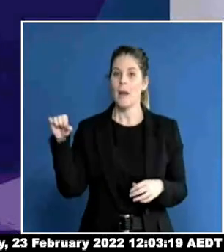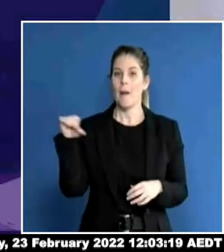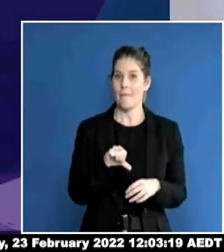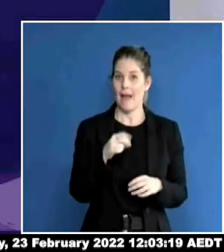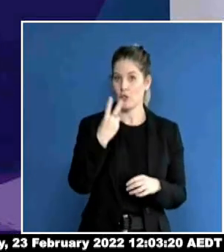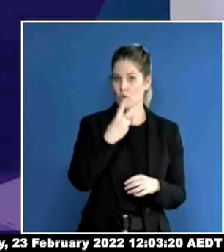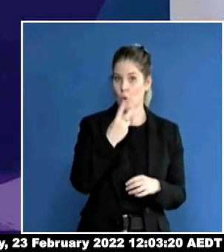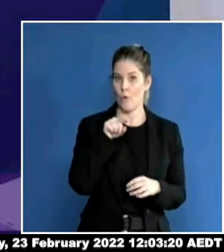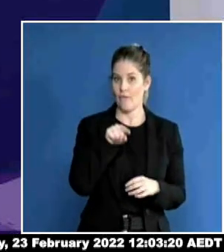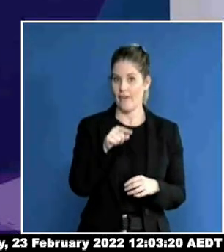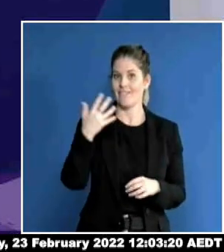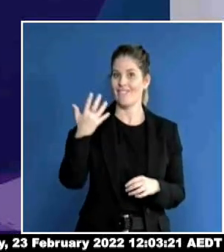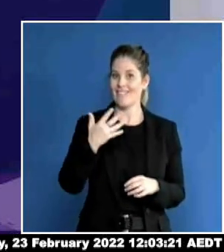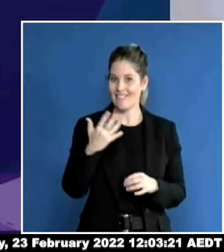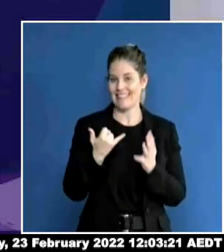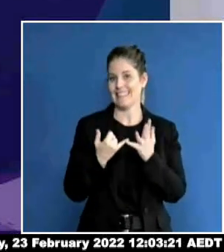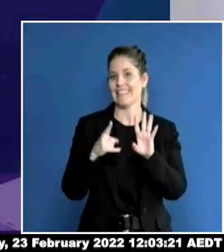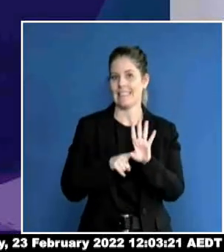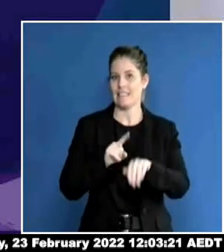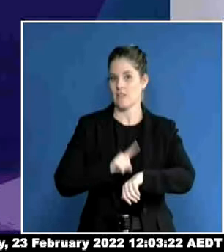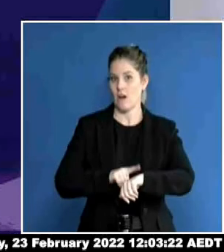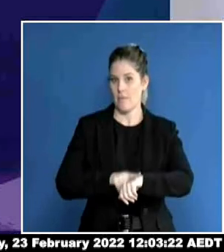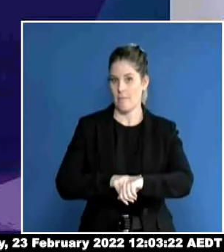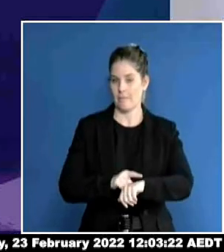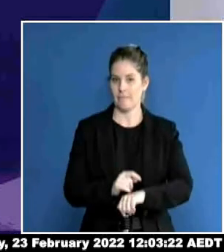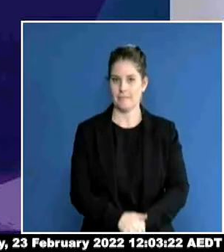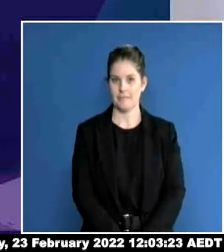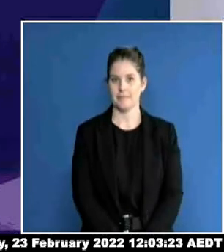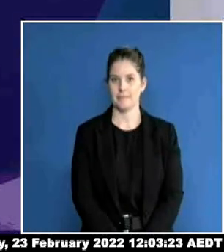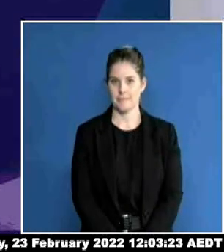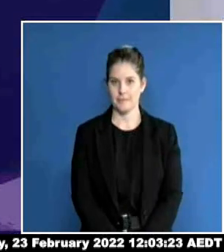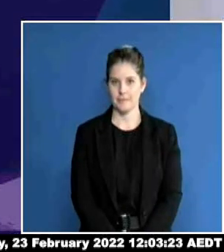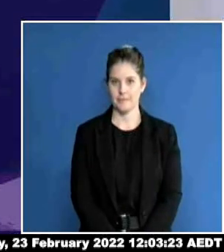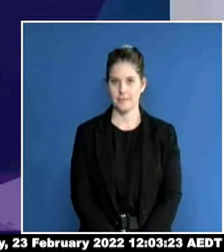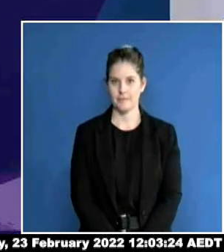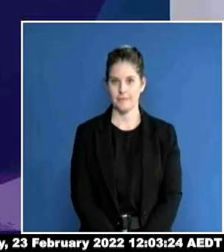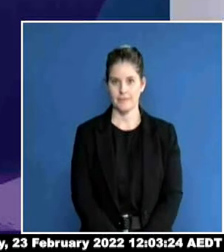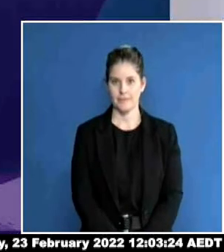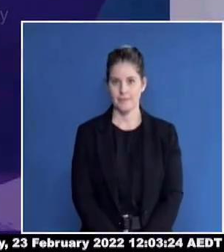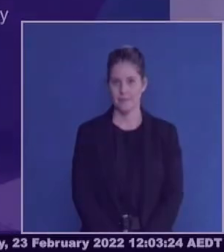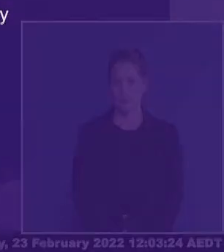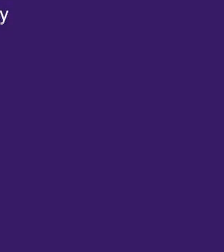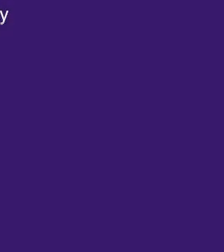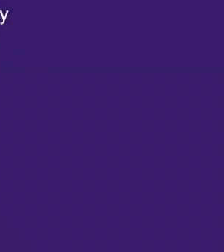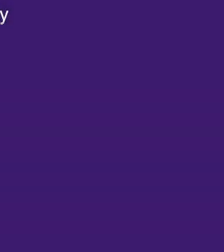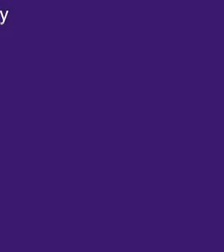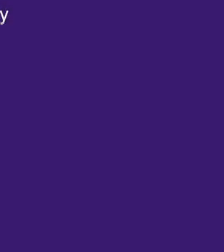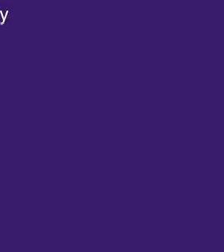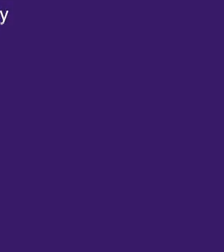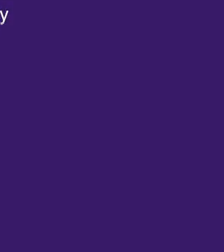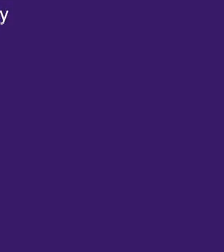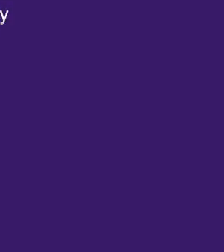daylight or summertime. Whatever the correct description is. The Royal Commission is adjourned. The Royal